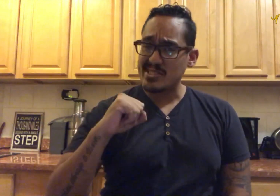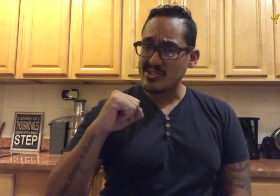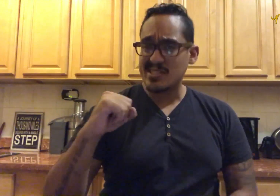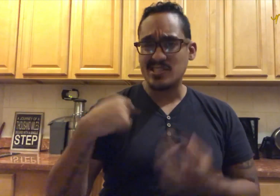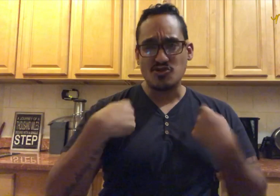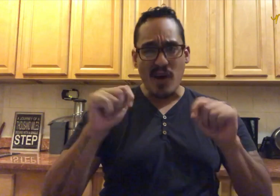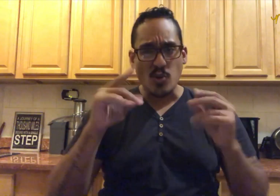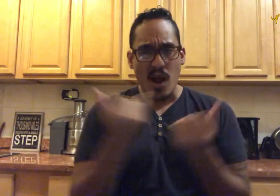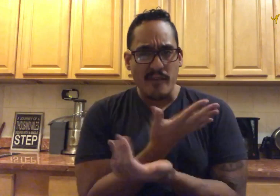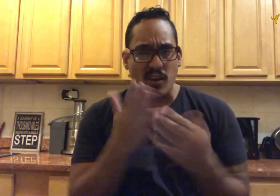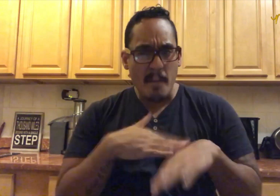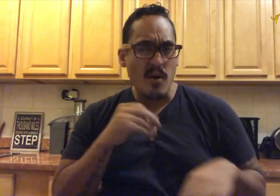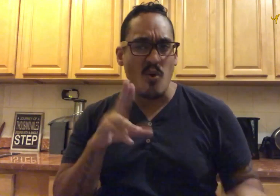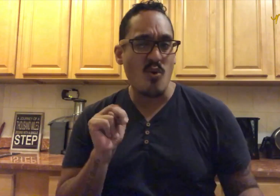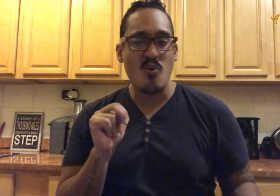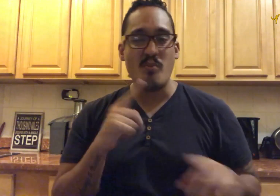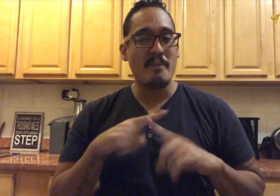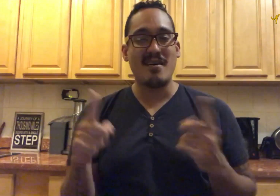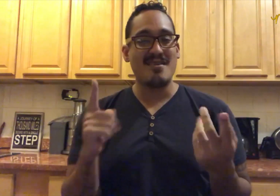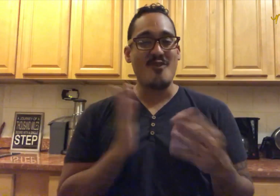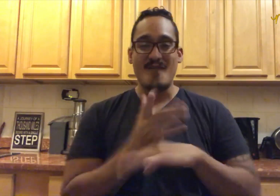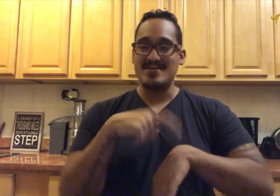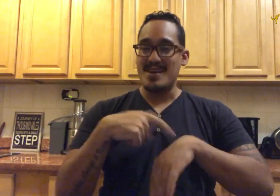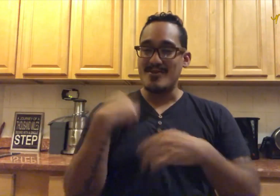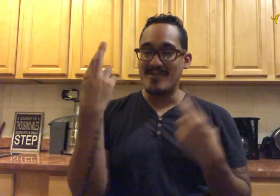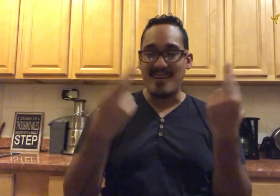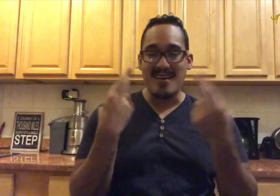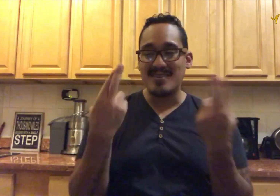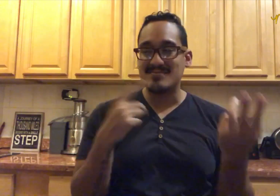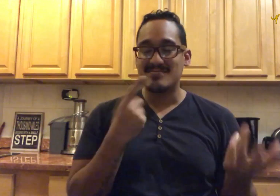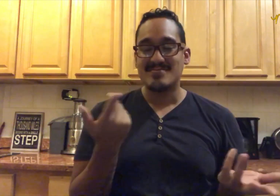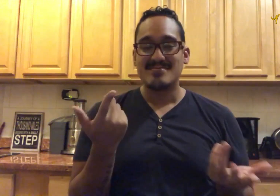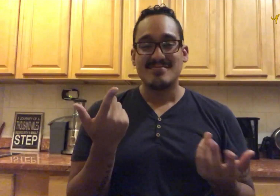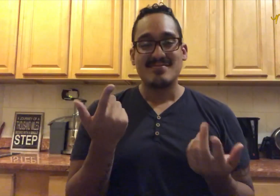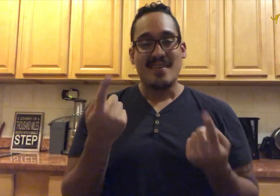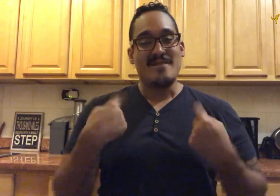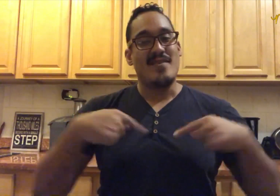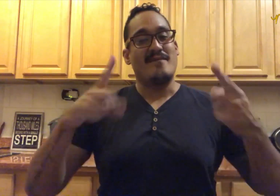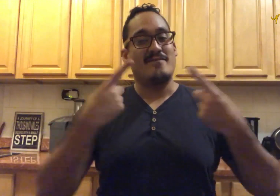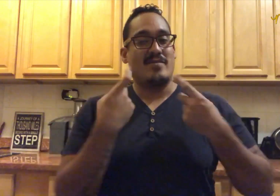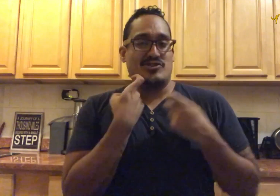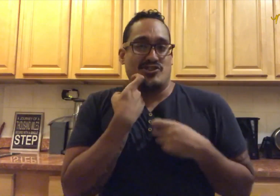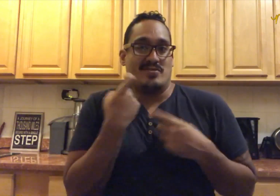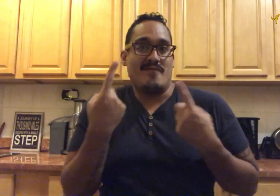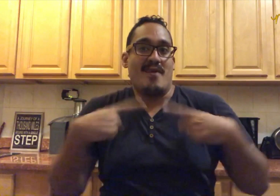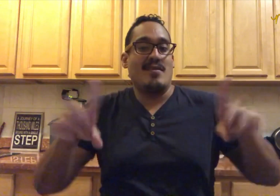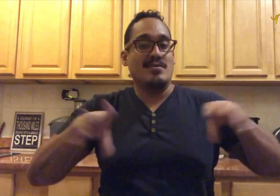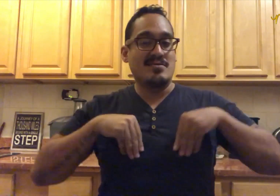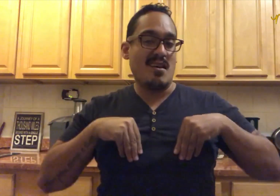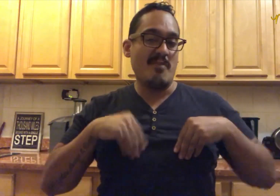I resisted it, I wanted to take care of my struggles on my own. But over time, I realized that I just finally need to accept that